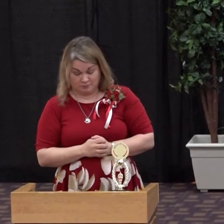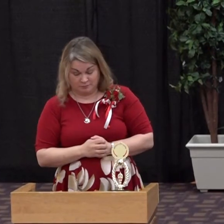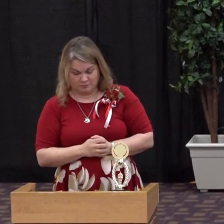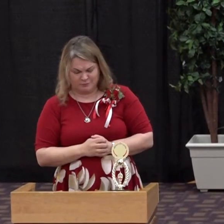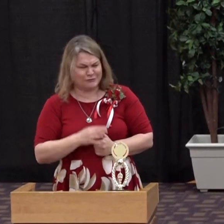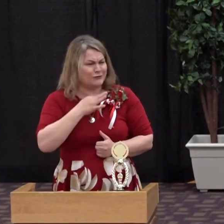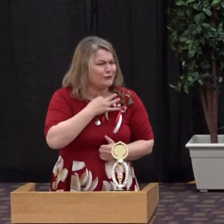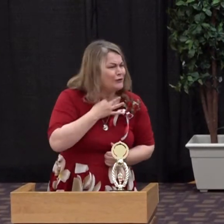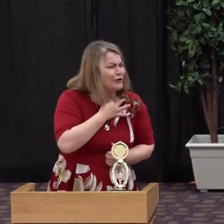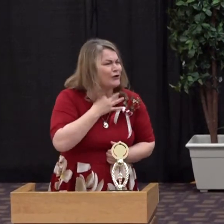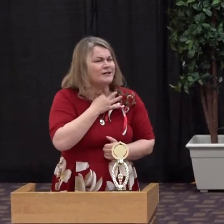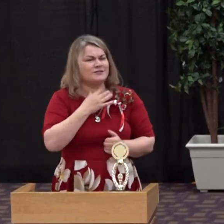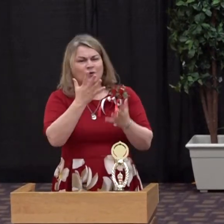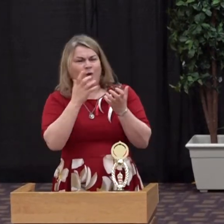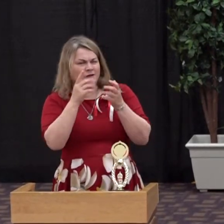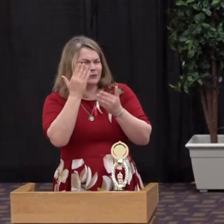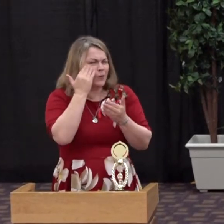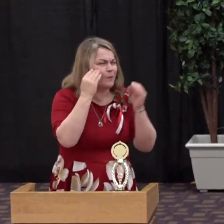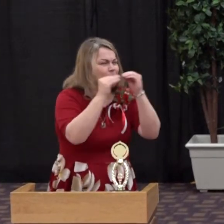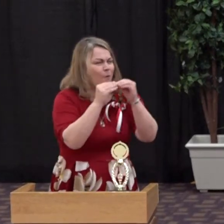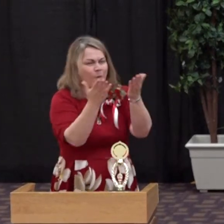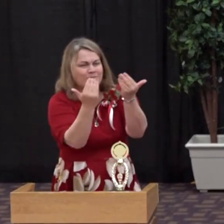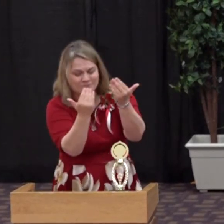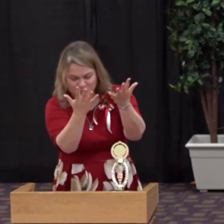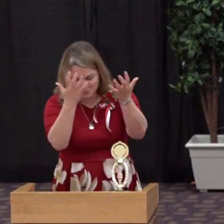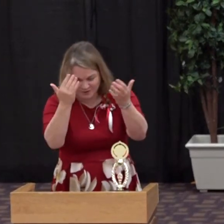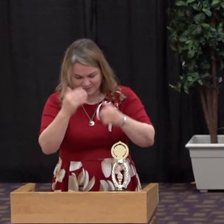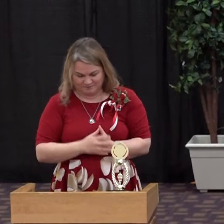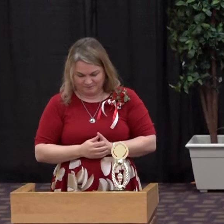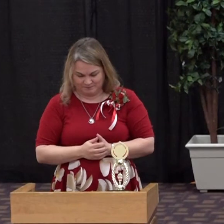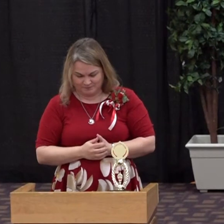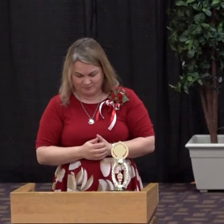She's on the honor roll. She's very curious. She wants to learn more.